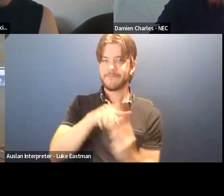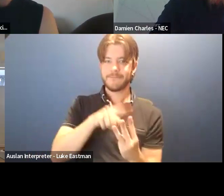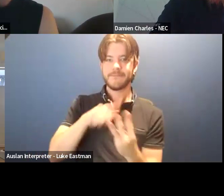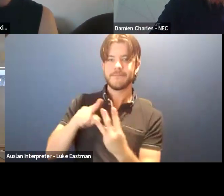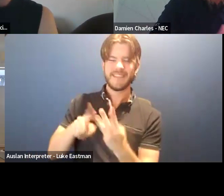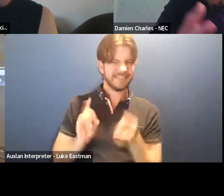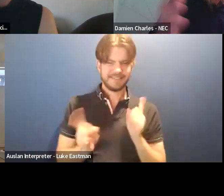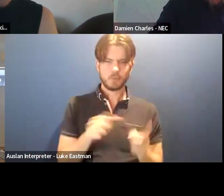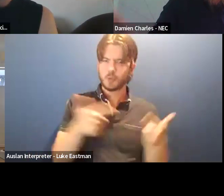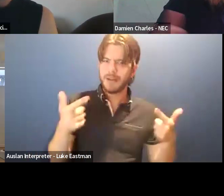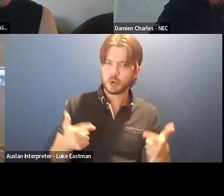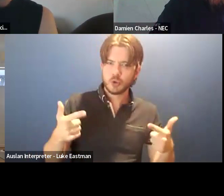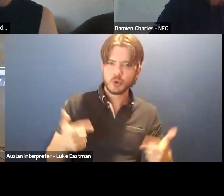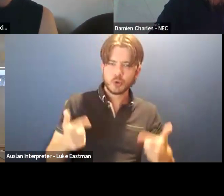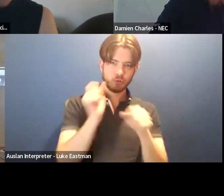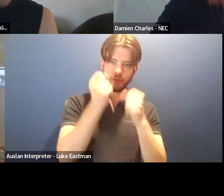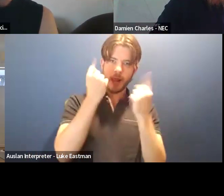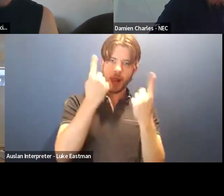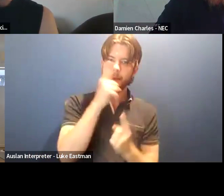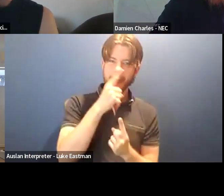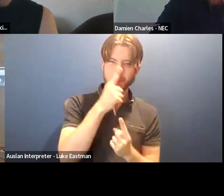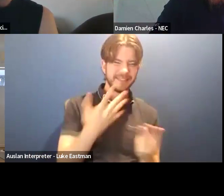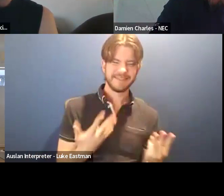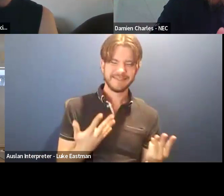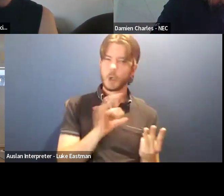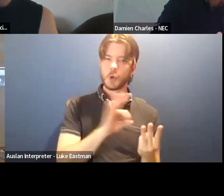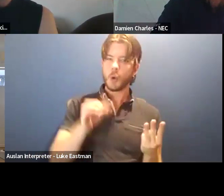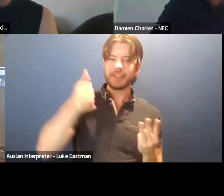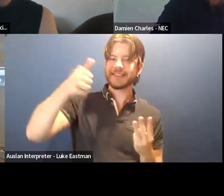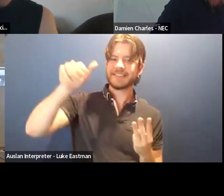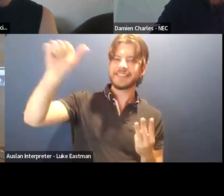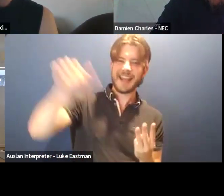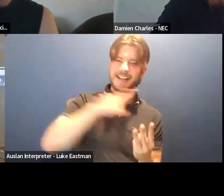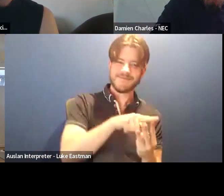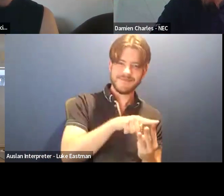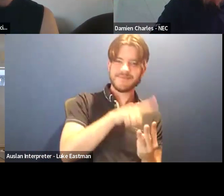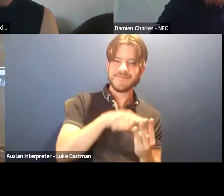and we were finding that people weren't necessarily succeeding in the VET but in